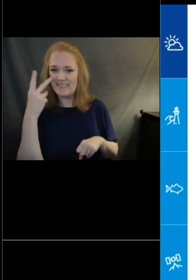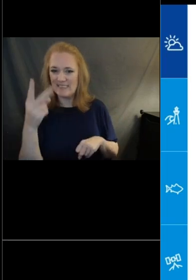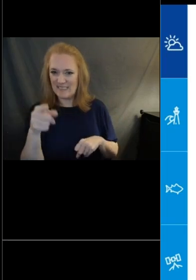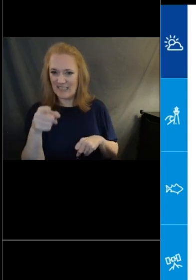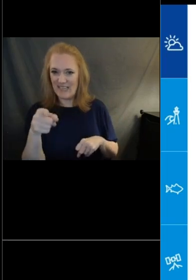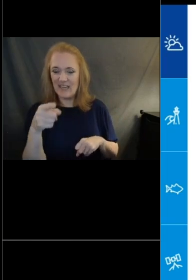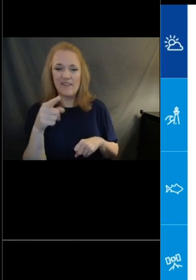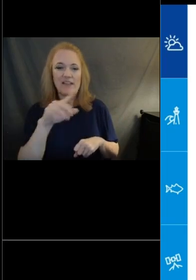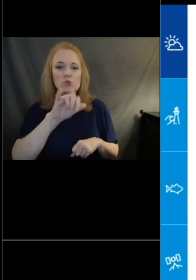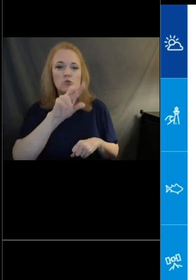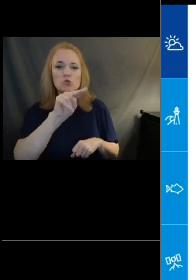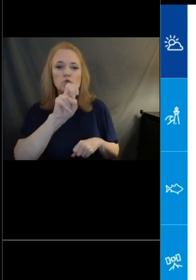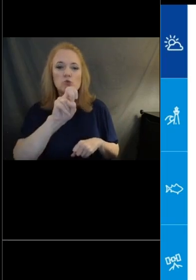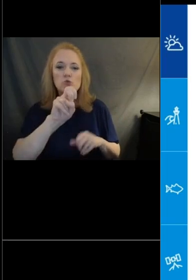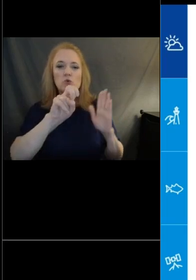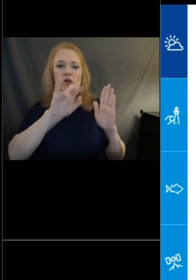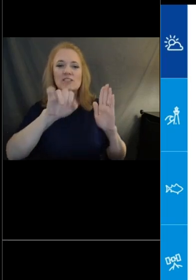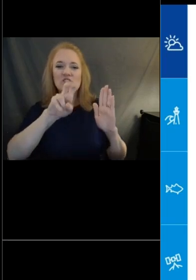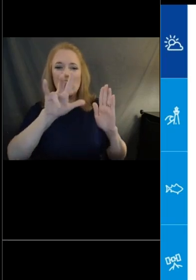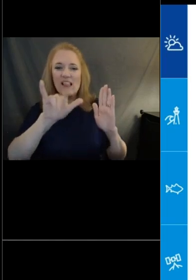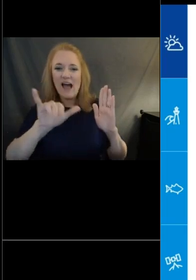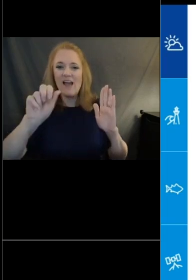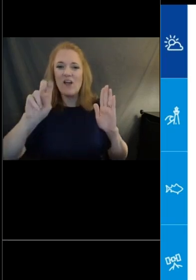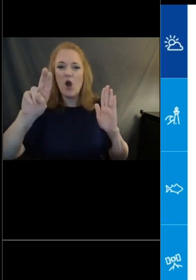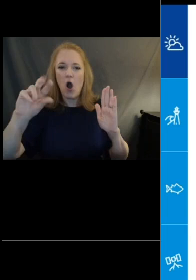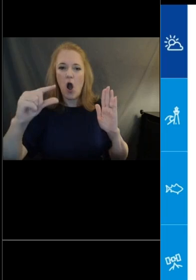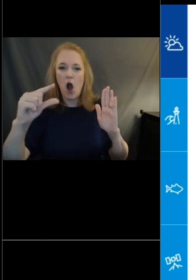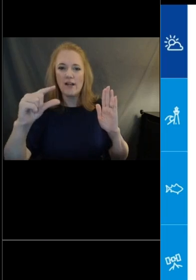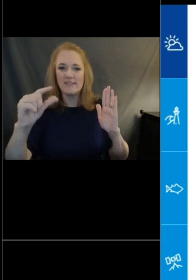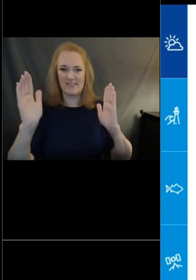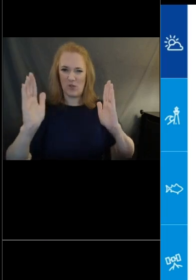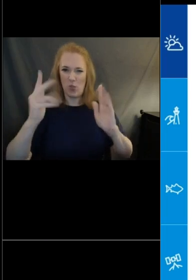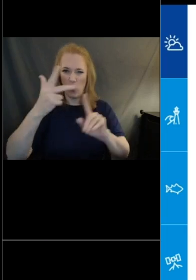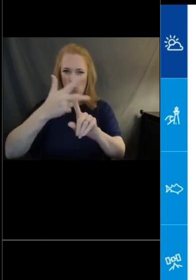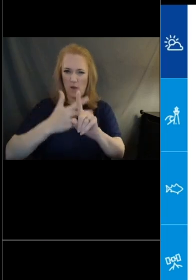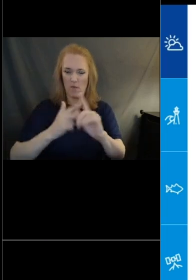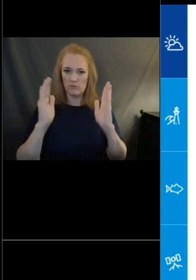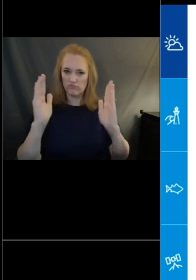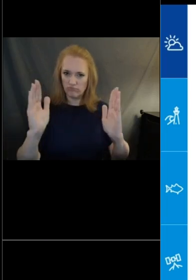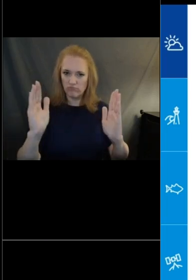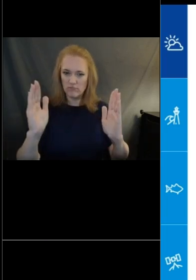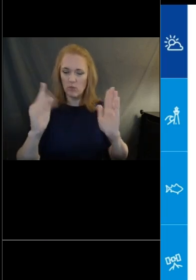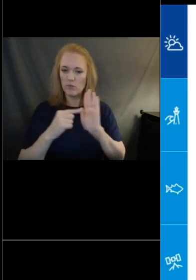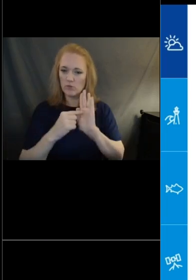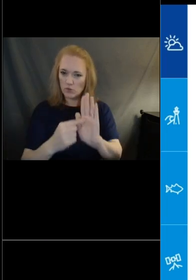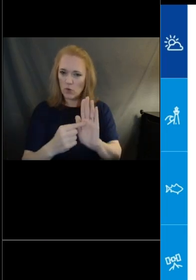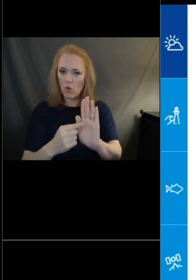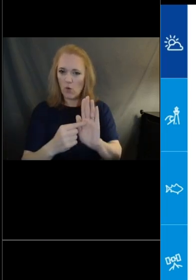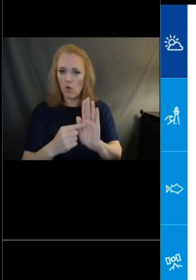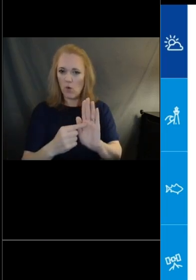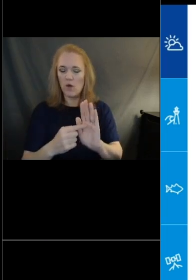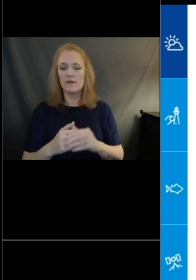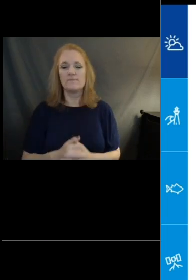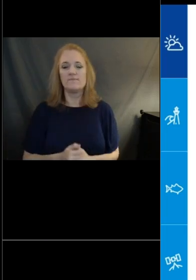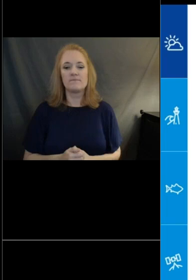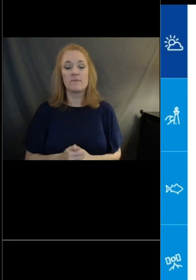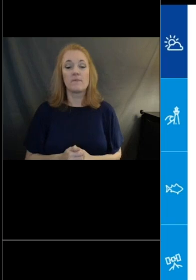July, and August forecast, where we plot the most favored category on the map. But there are,